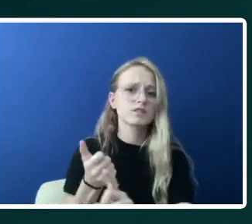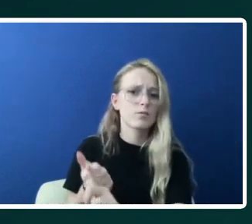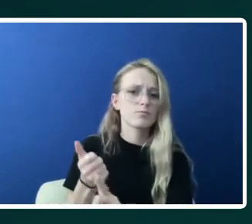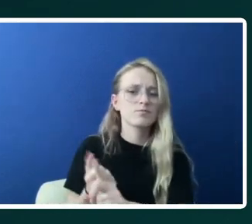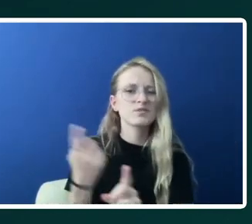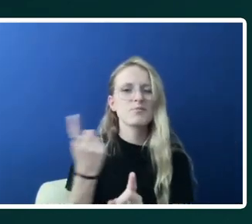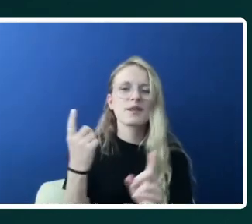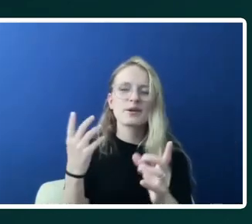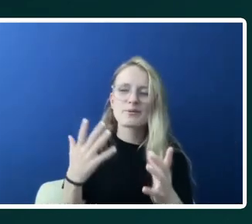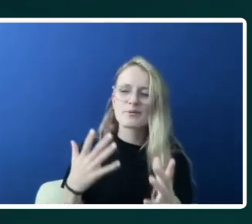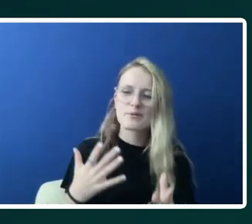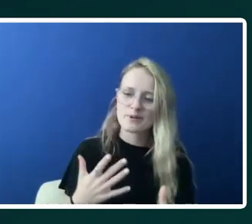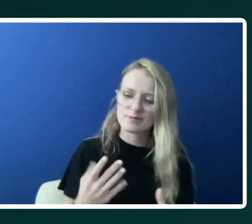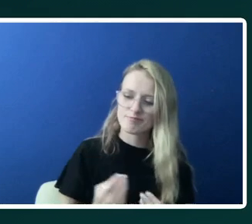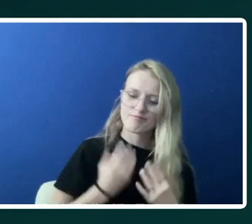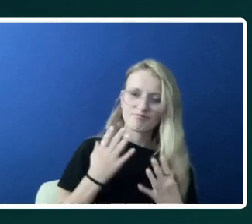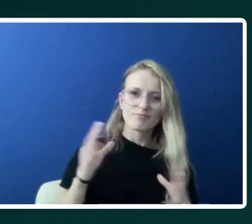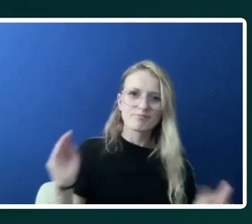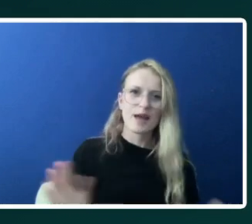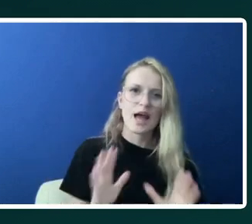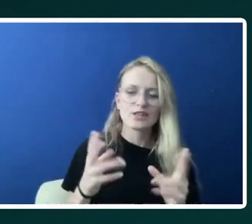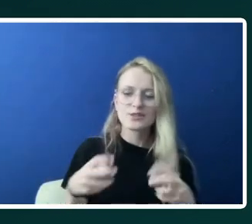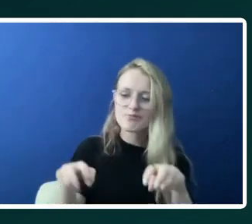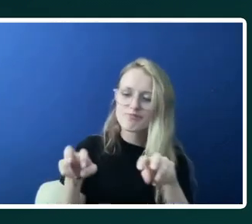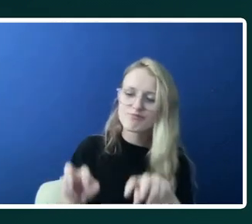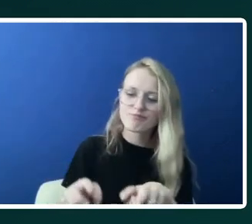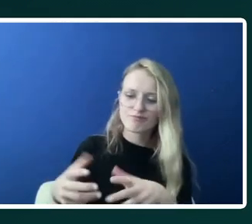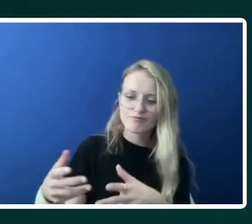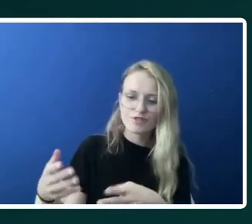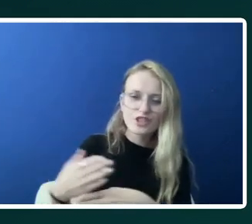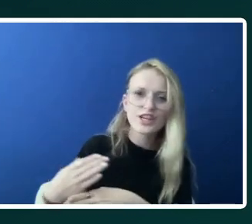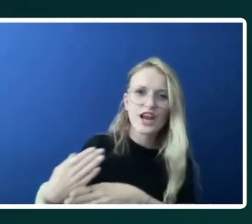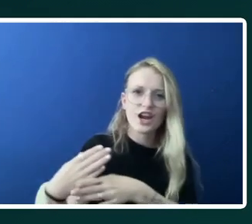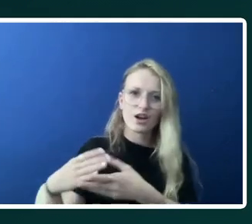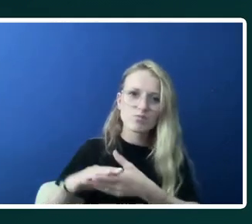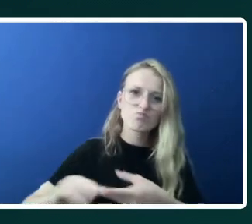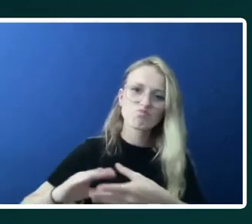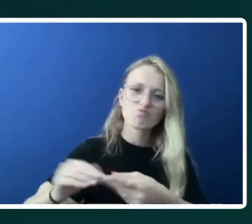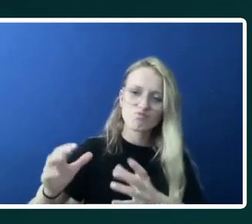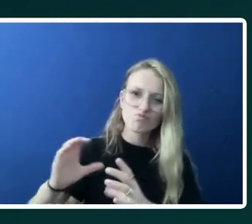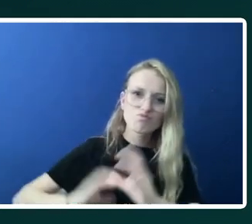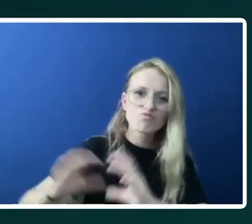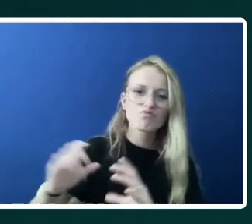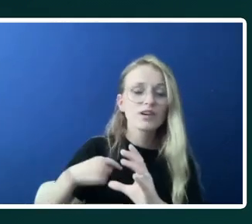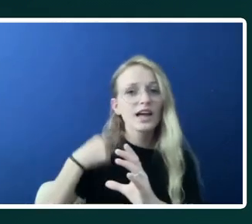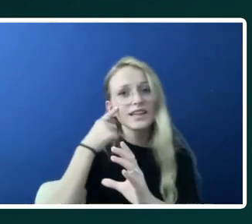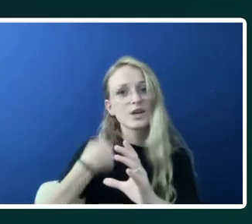side by side and sharing materials and stories. I think we all could have stayed for hours. The